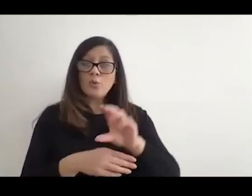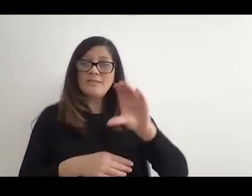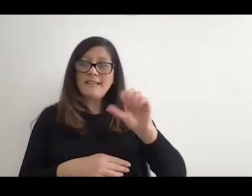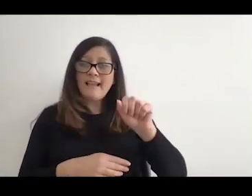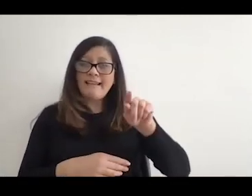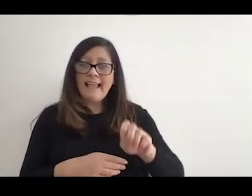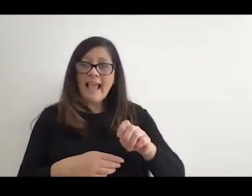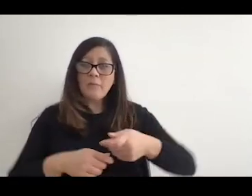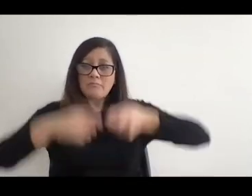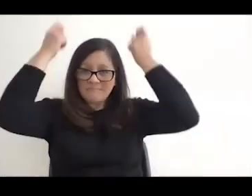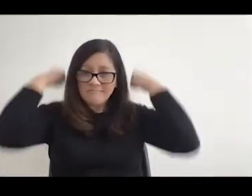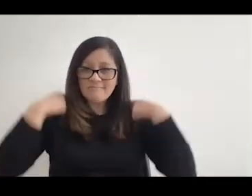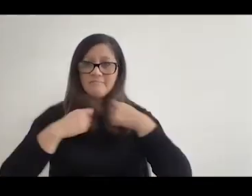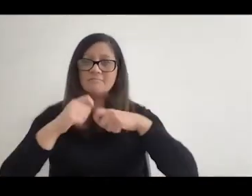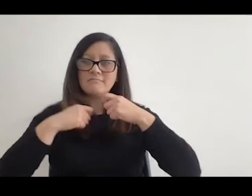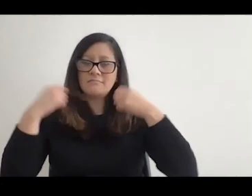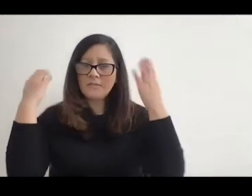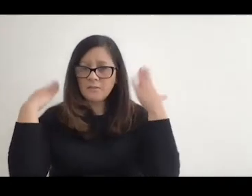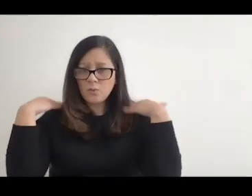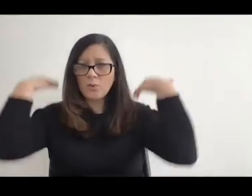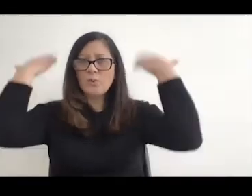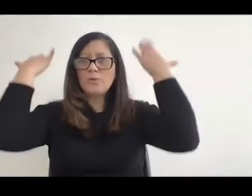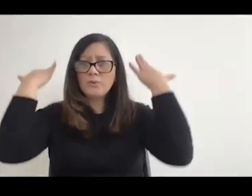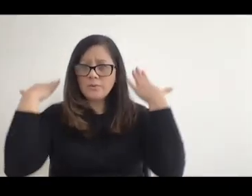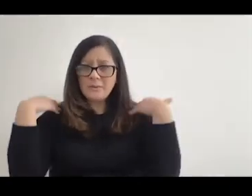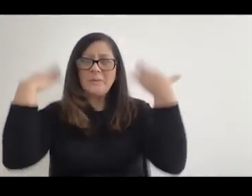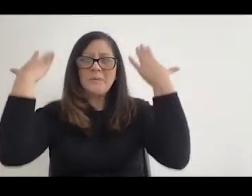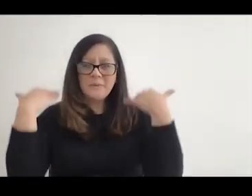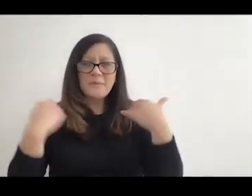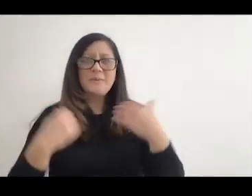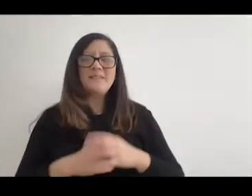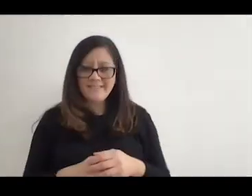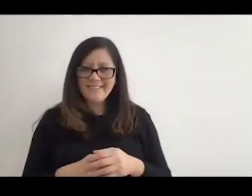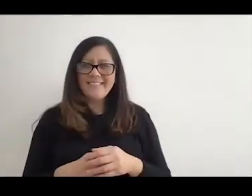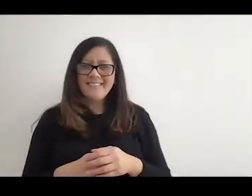motion in what you wear without it getting caught in your wheelchair can be very difficult.